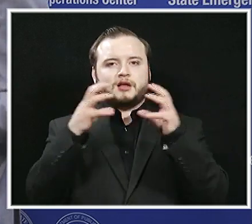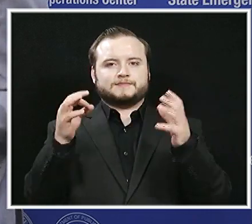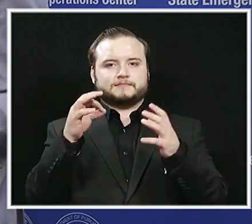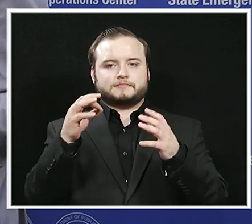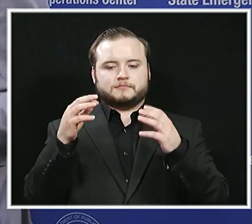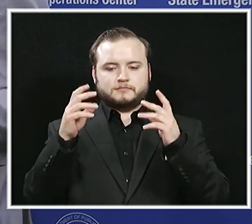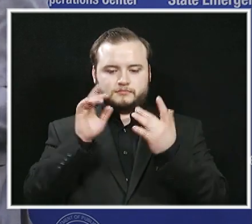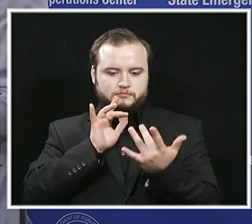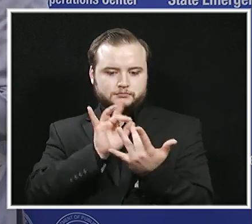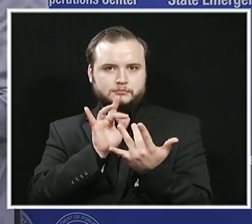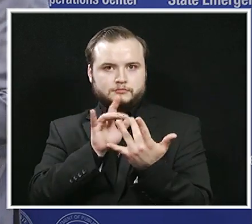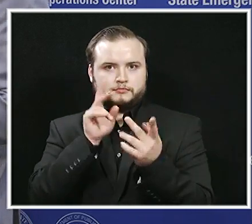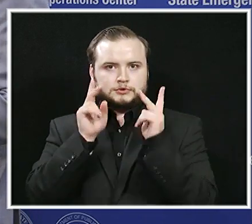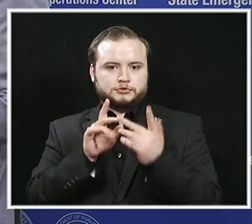I think dental services are in the same spectrum of